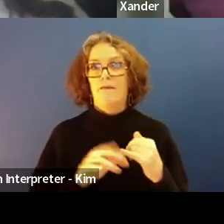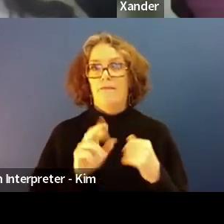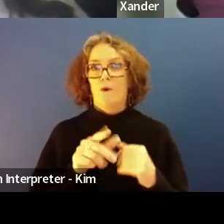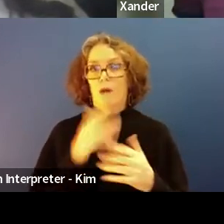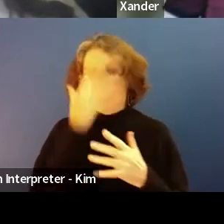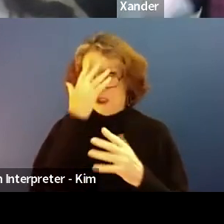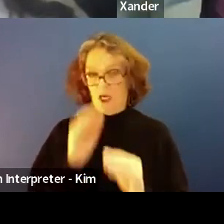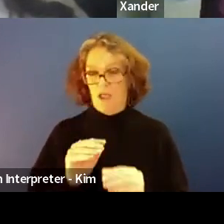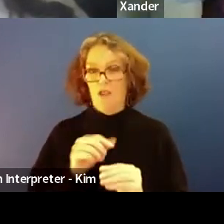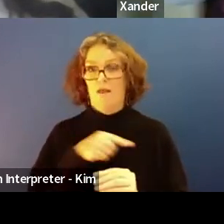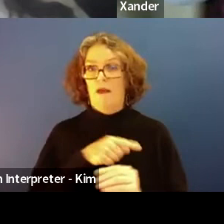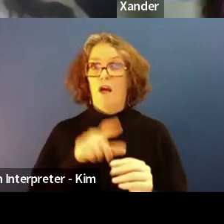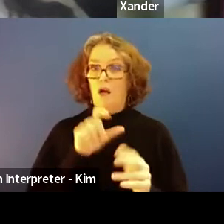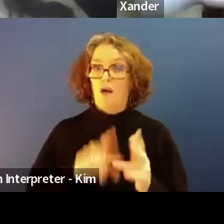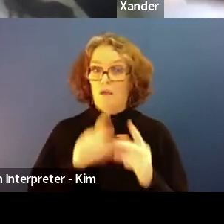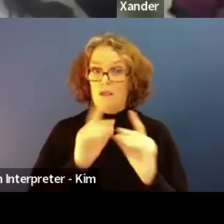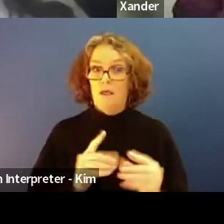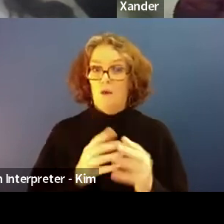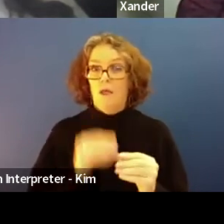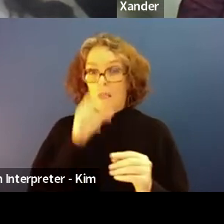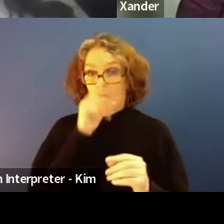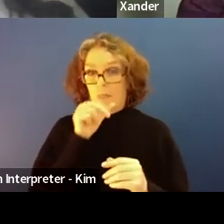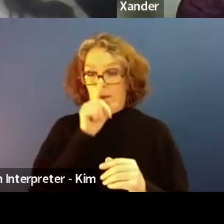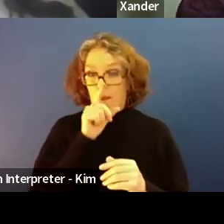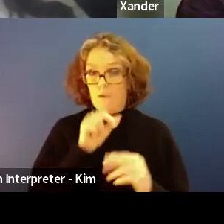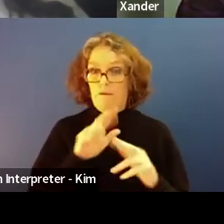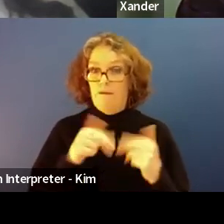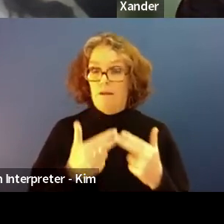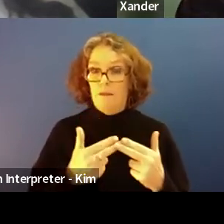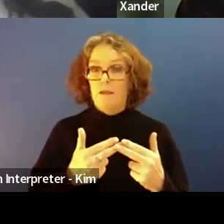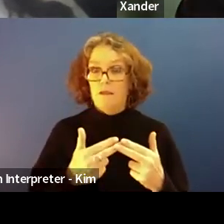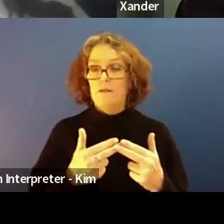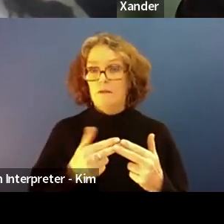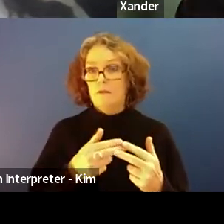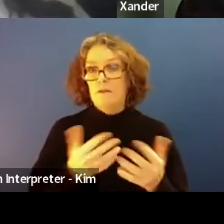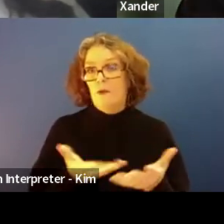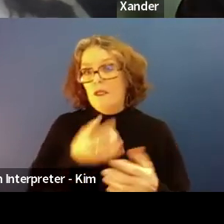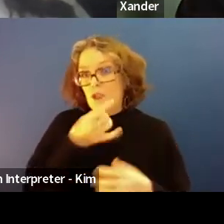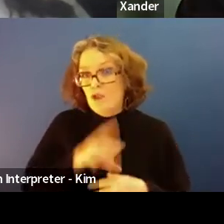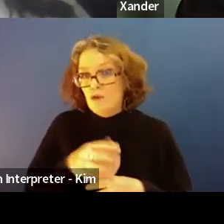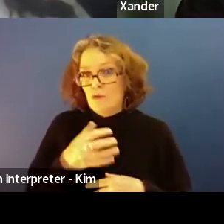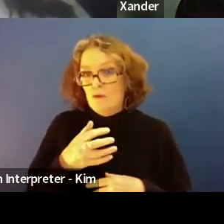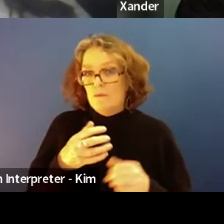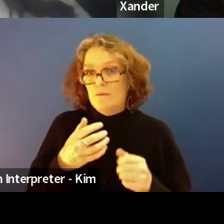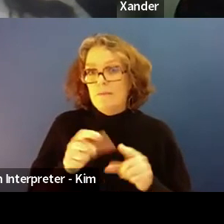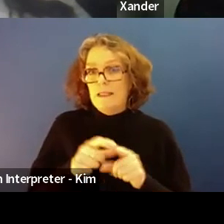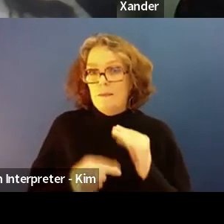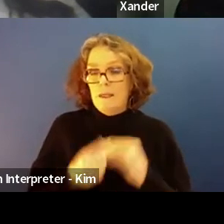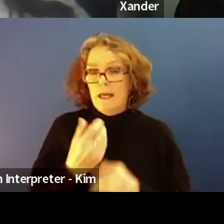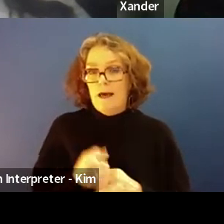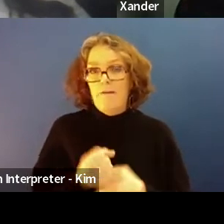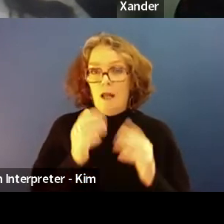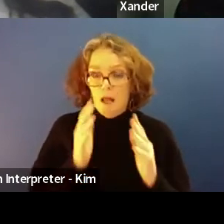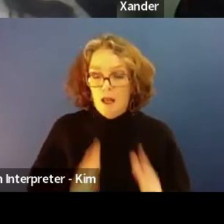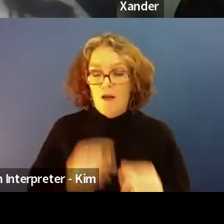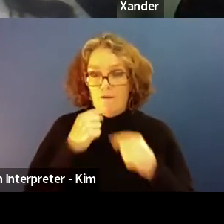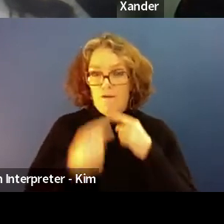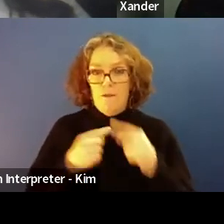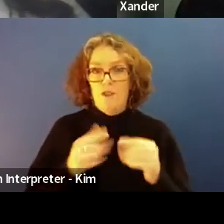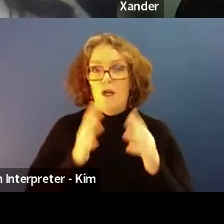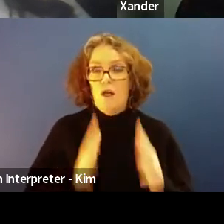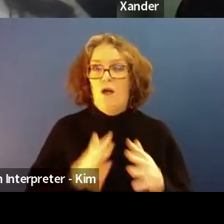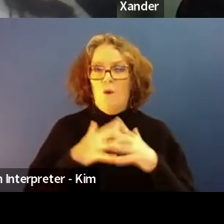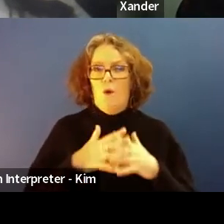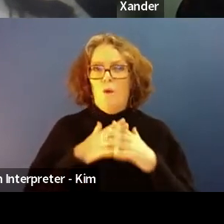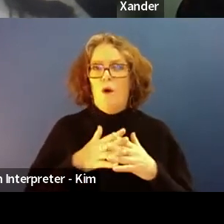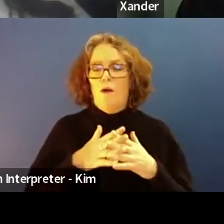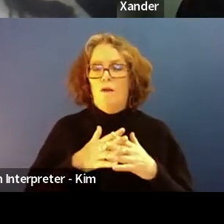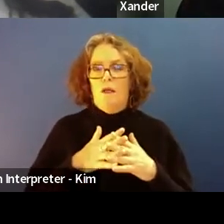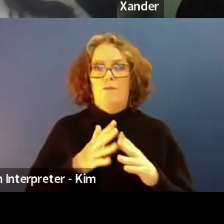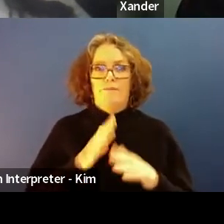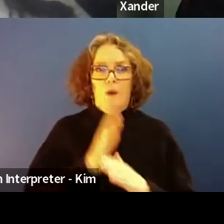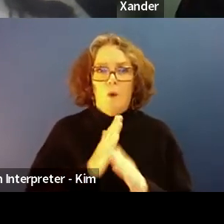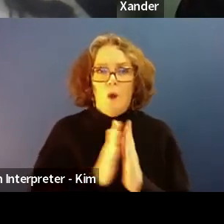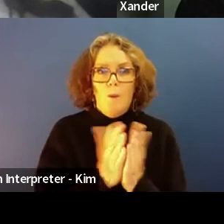And they've been co designed with young people and families with children with disability.